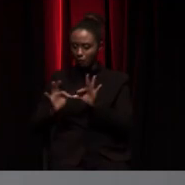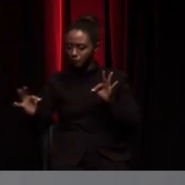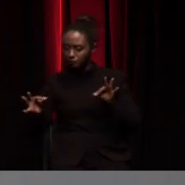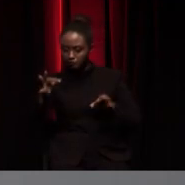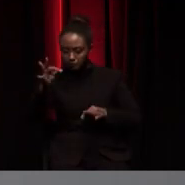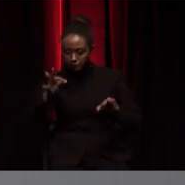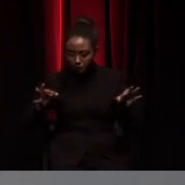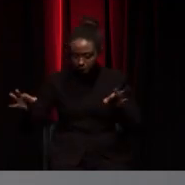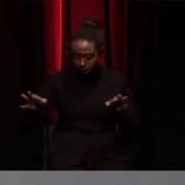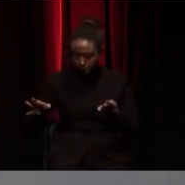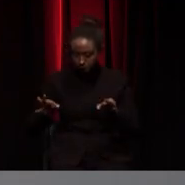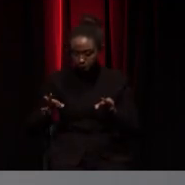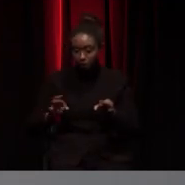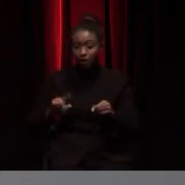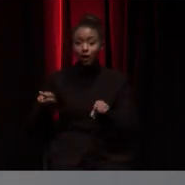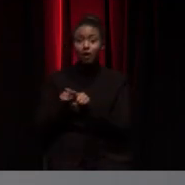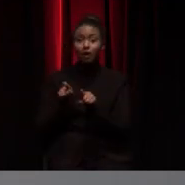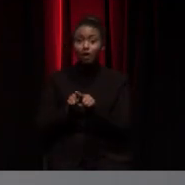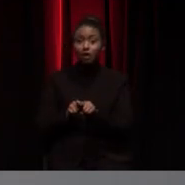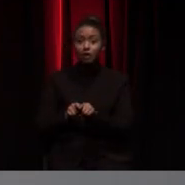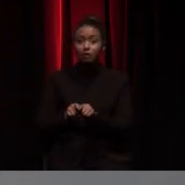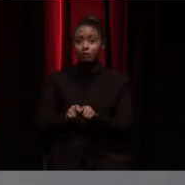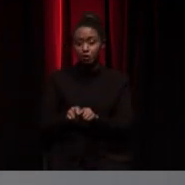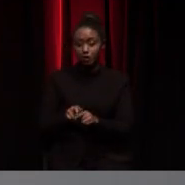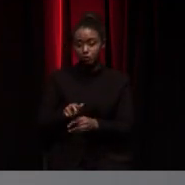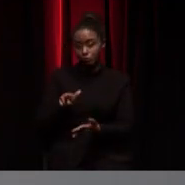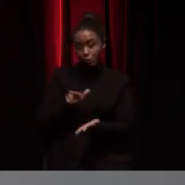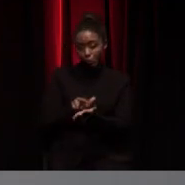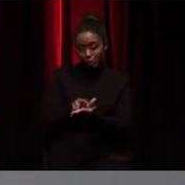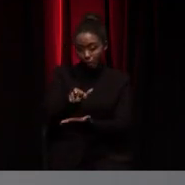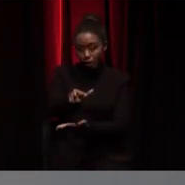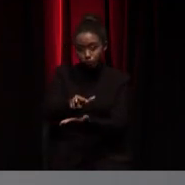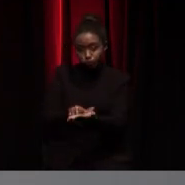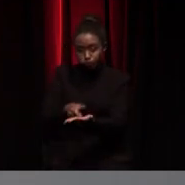and the intermediation of advertising material. Now, this new model